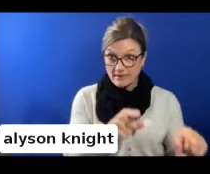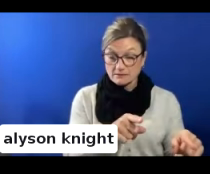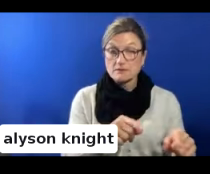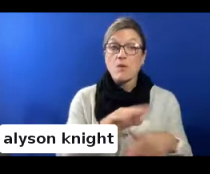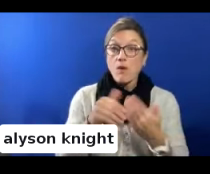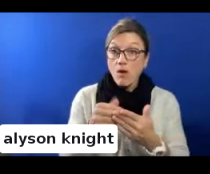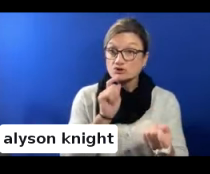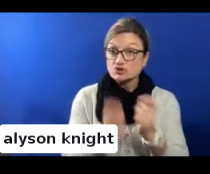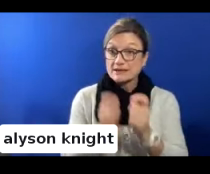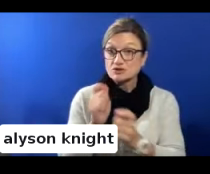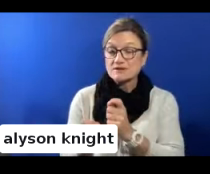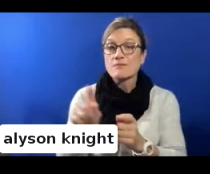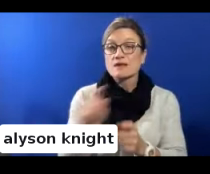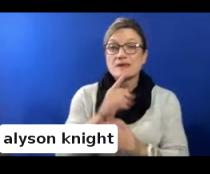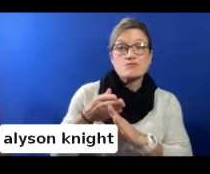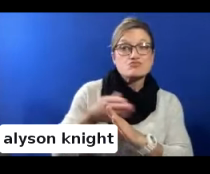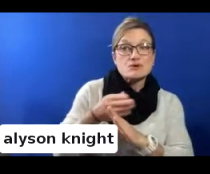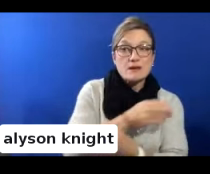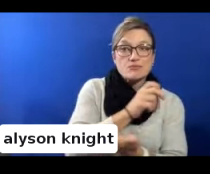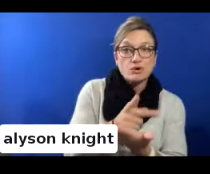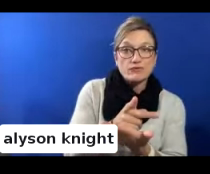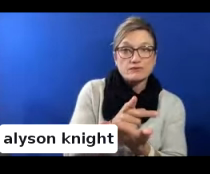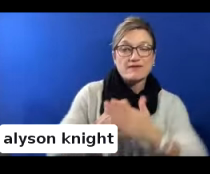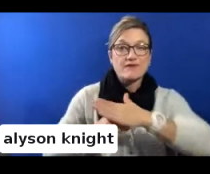project must be pre-approved by the Foundation in writing.